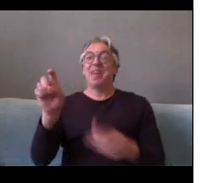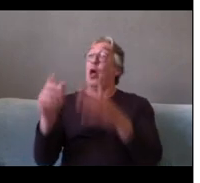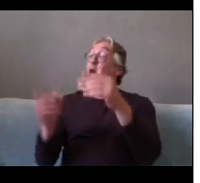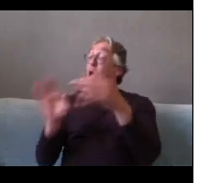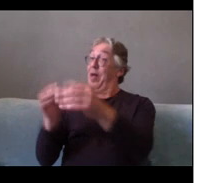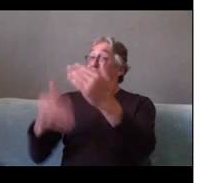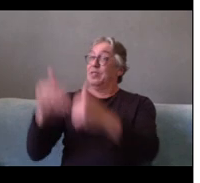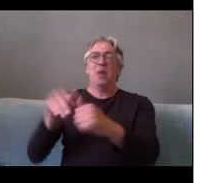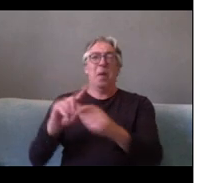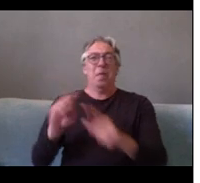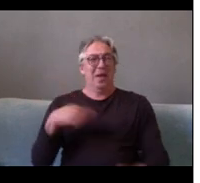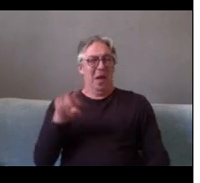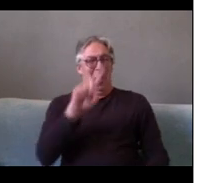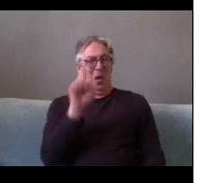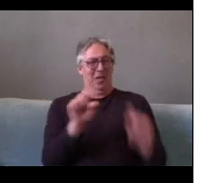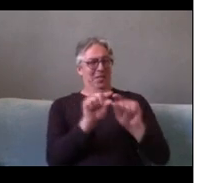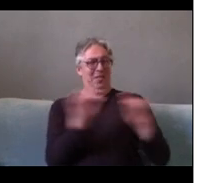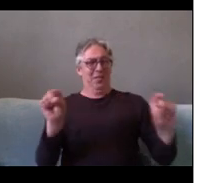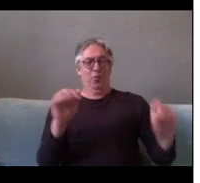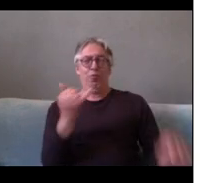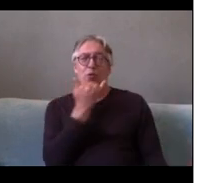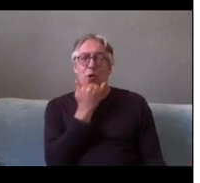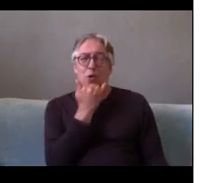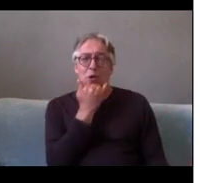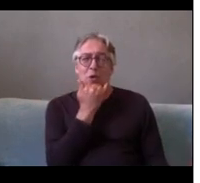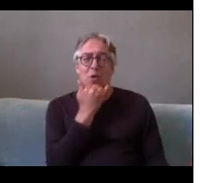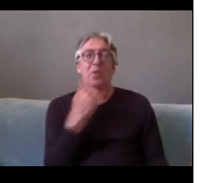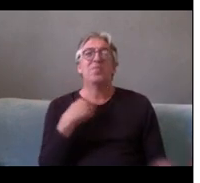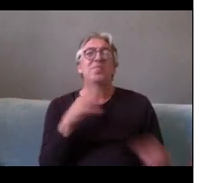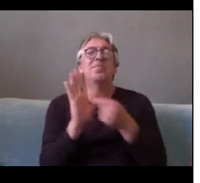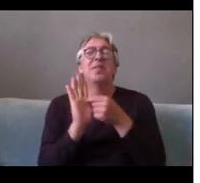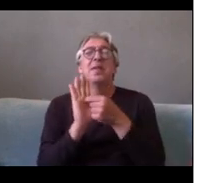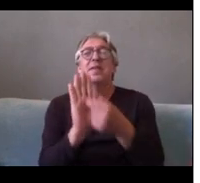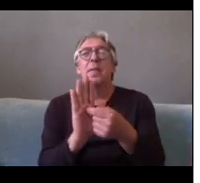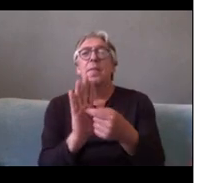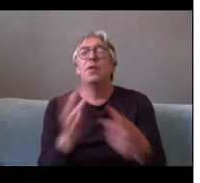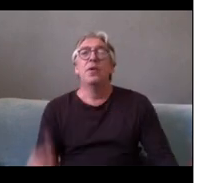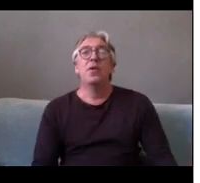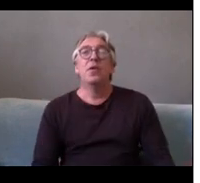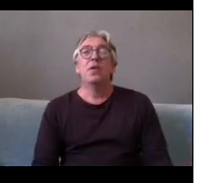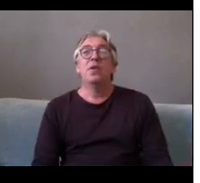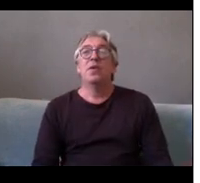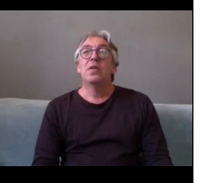this means we were asking a question like, for example, do so and so have a disability.